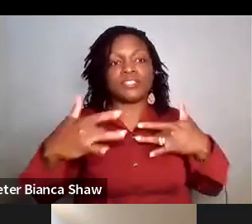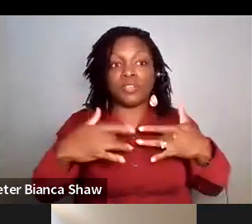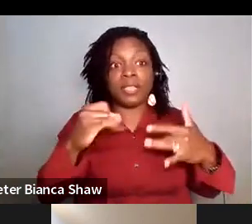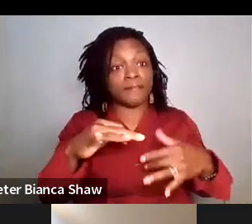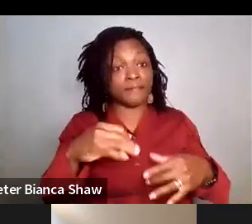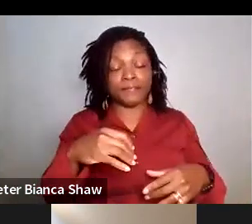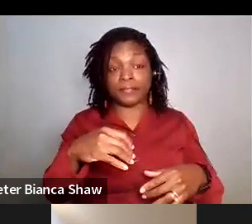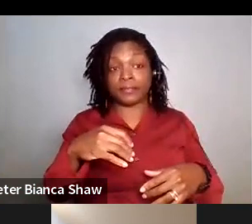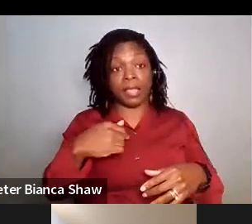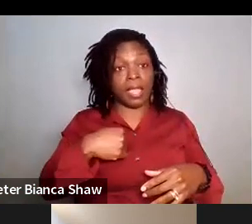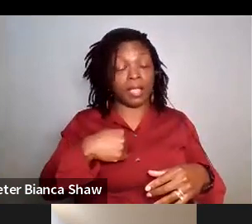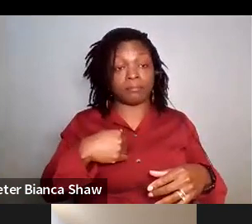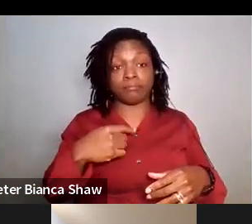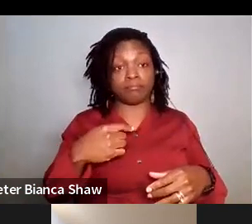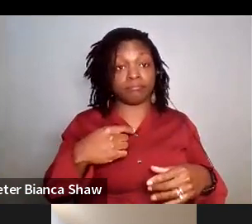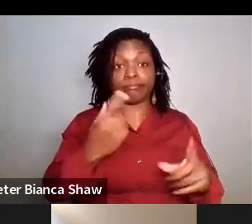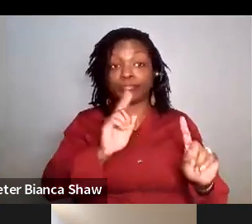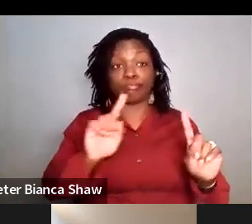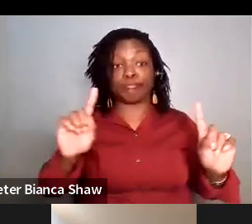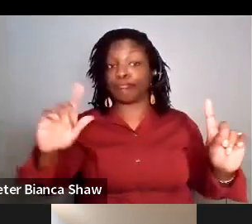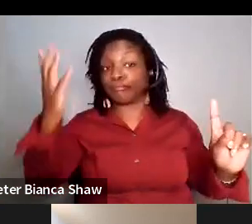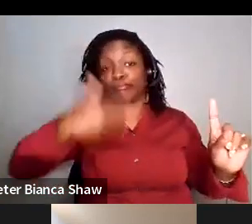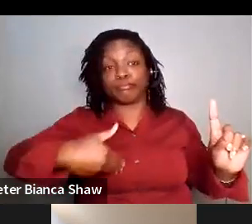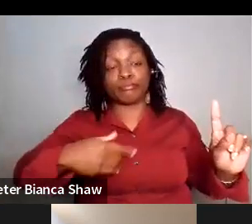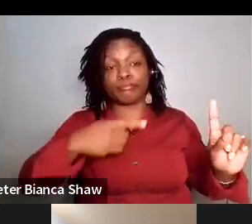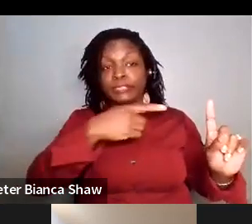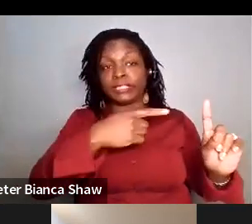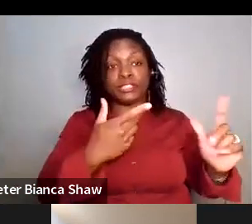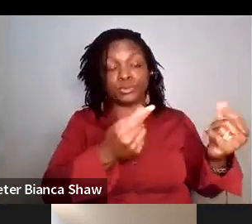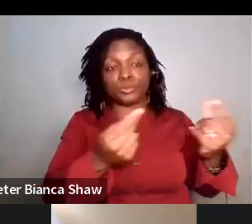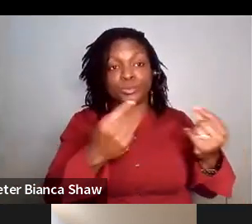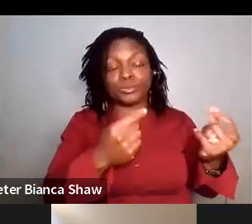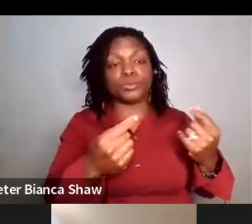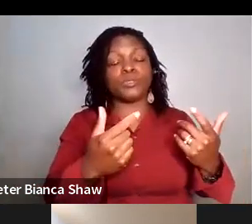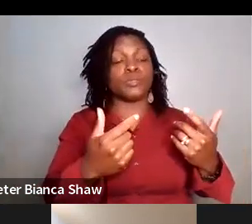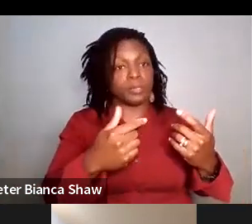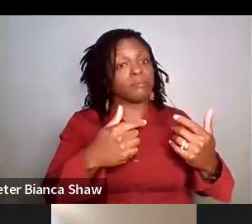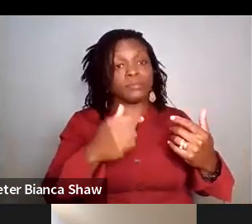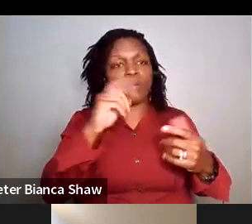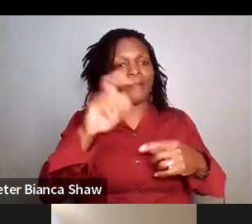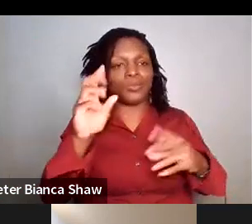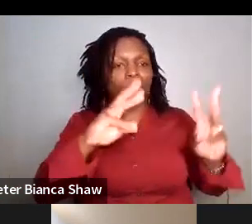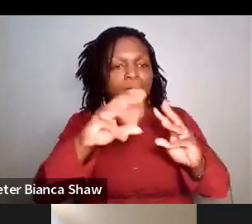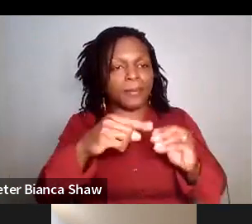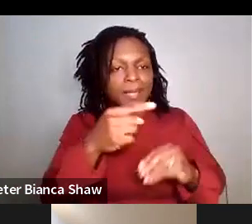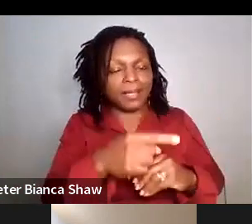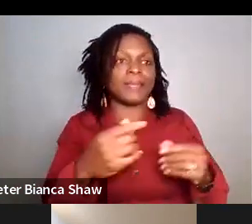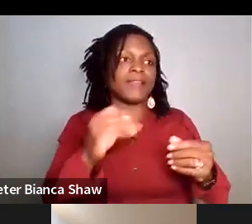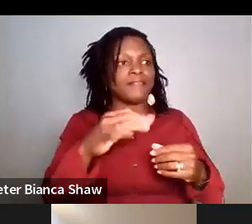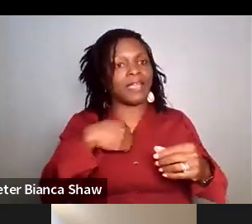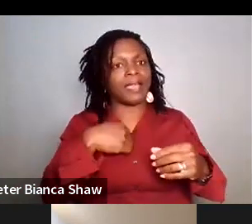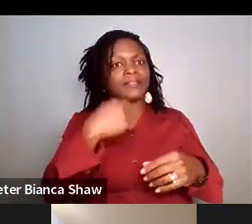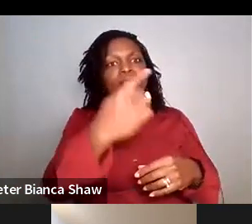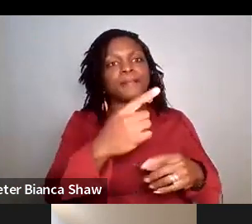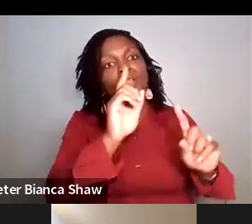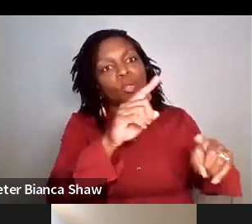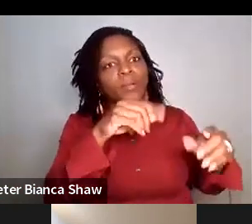he's out, of my site that he's something maybe going wrong as far as if he goes into his room, or go tell him, go get dressed, or whatever case may be i'm fortunate where he's able to